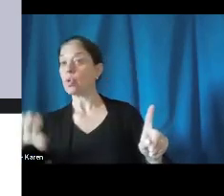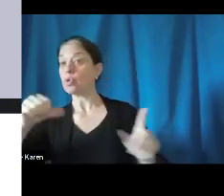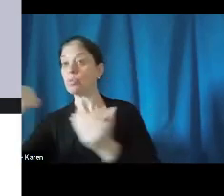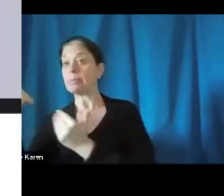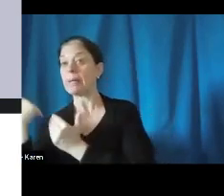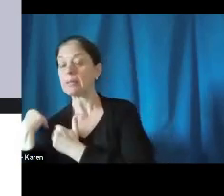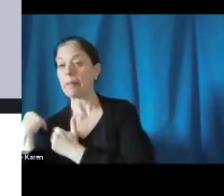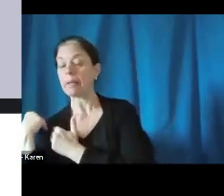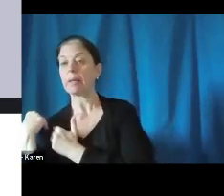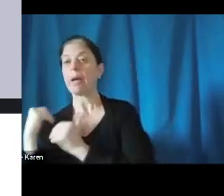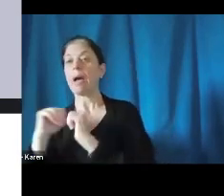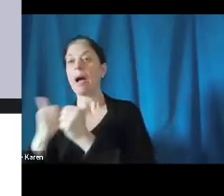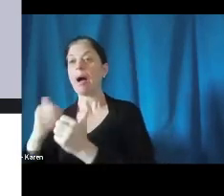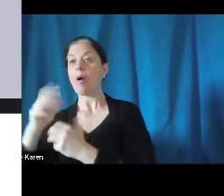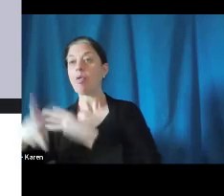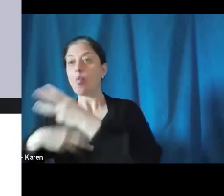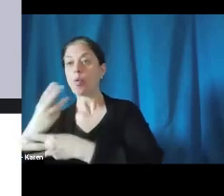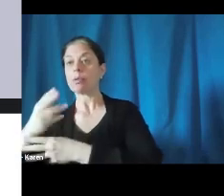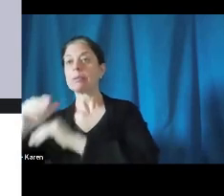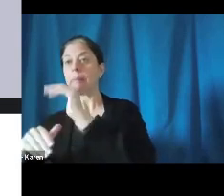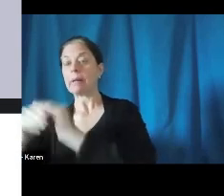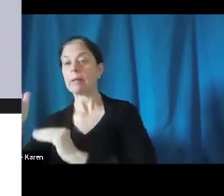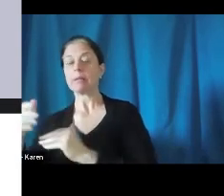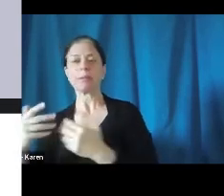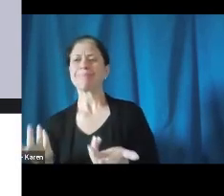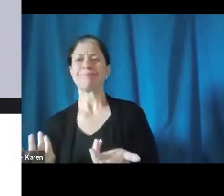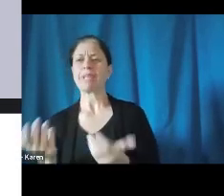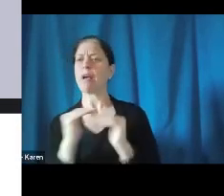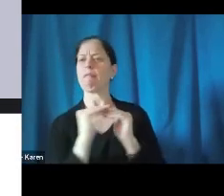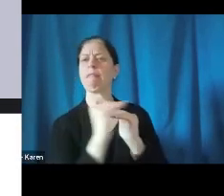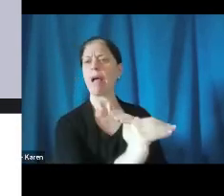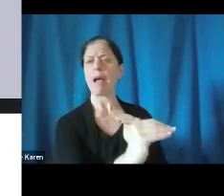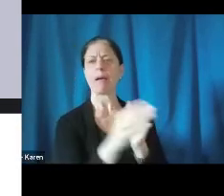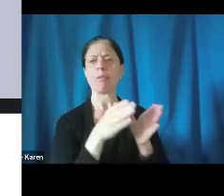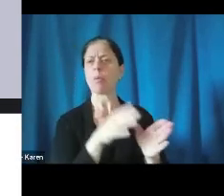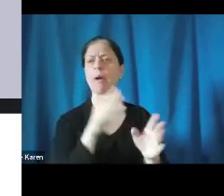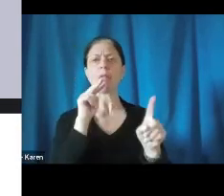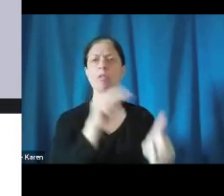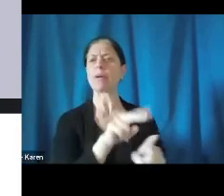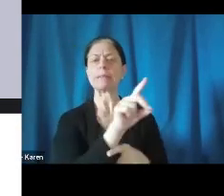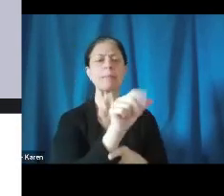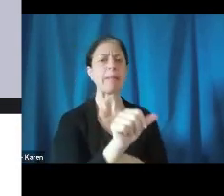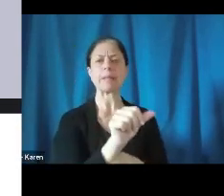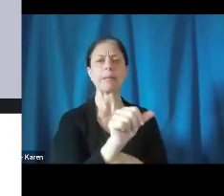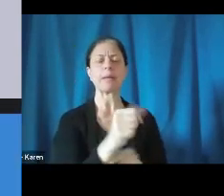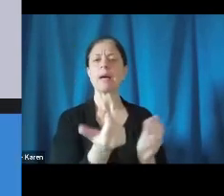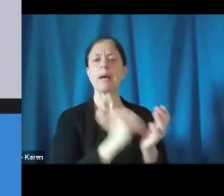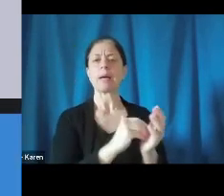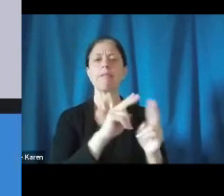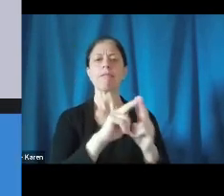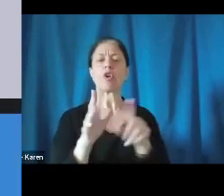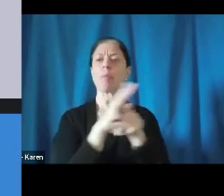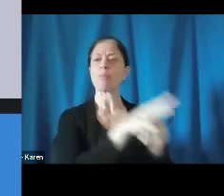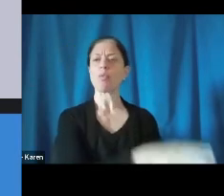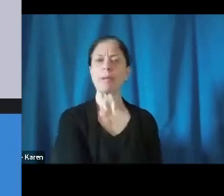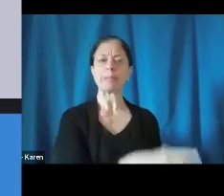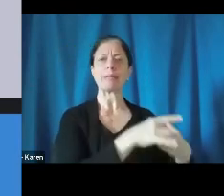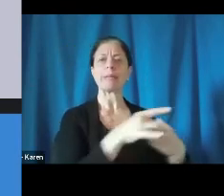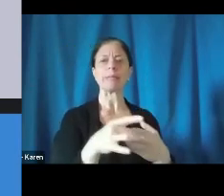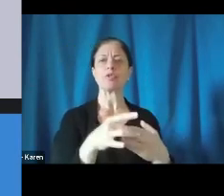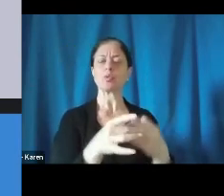But if we only focus on that and we leave out the social responsibility of the way that the world is built, it's just such a flattened way to look at